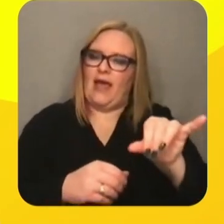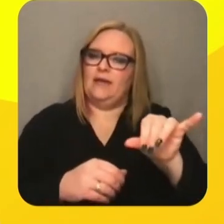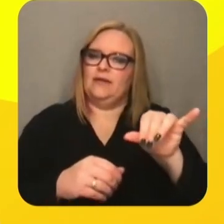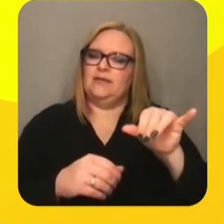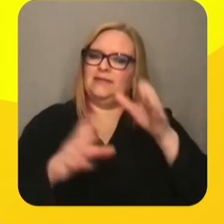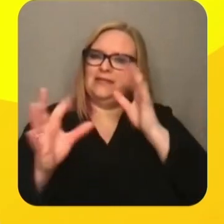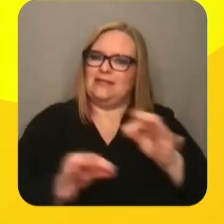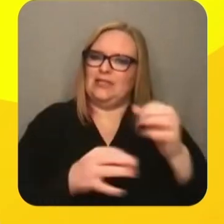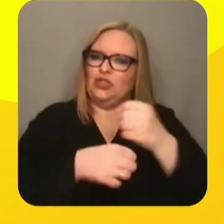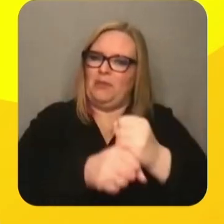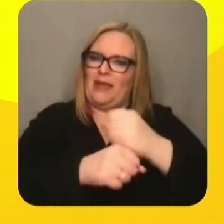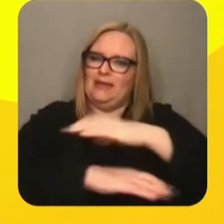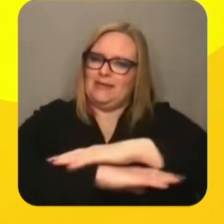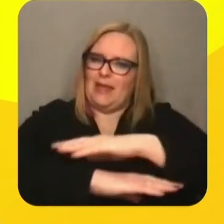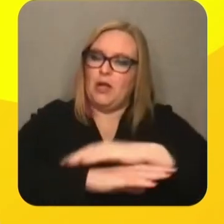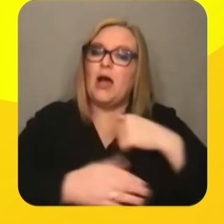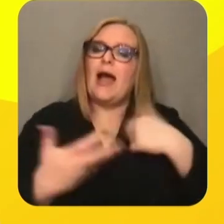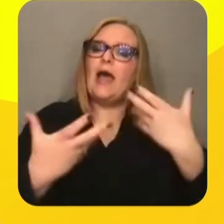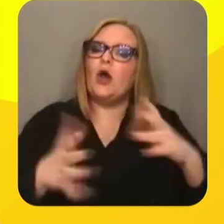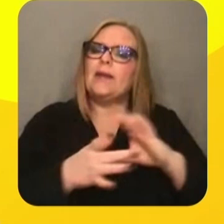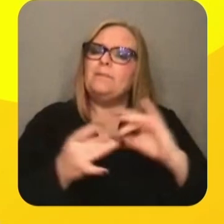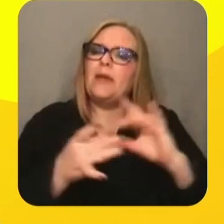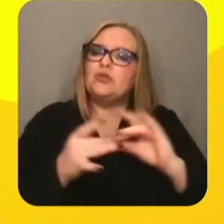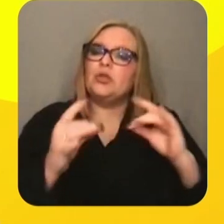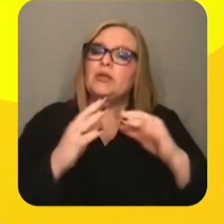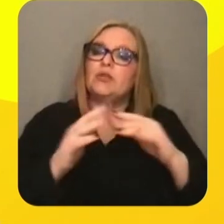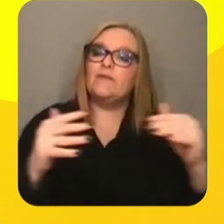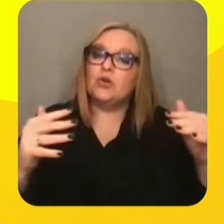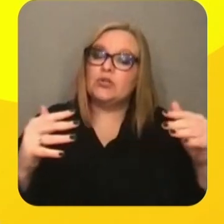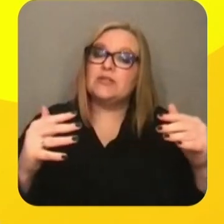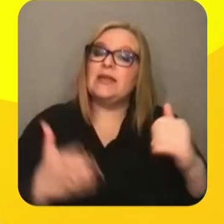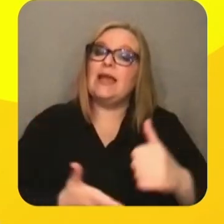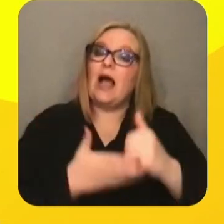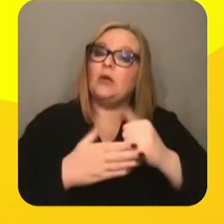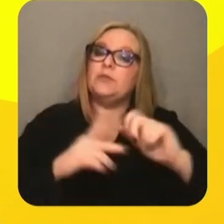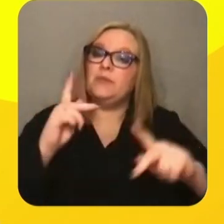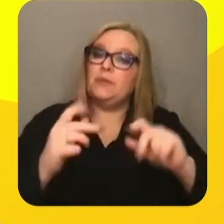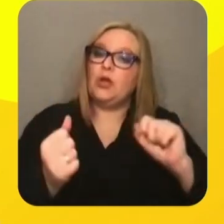And as I mentioned, diversity really helps people approach problems in new ways,